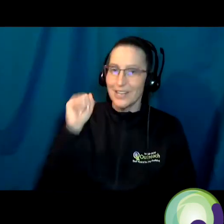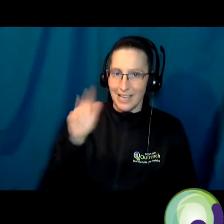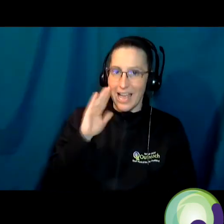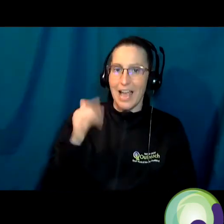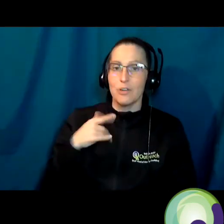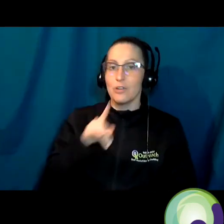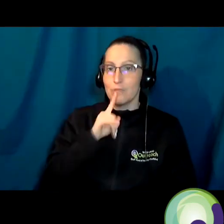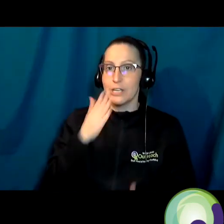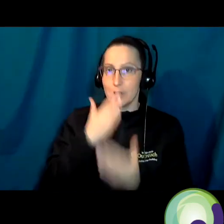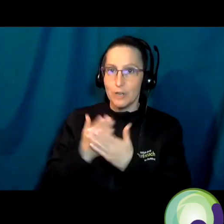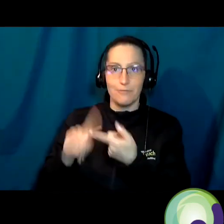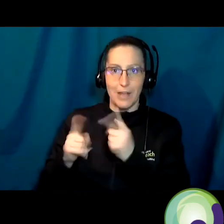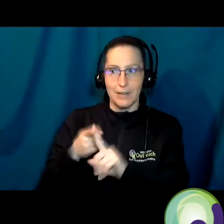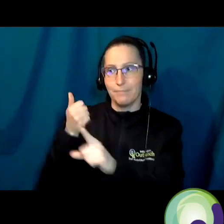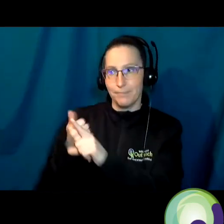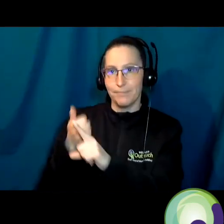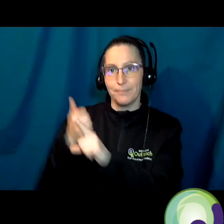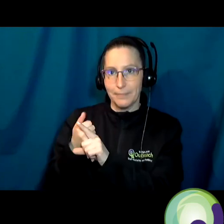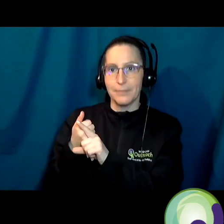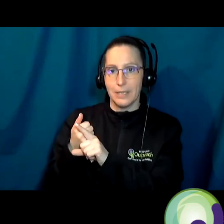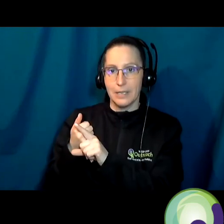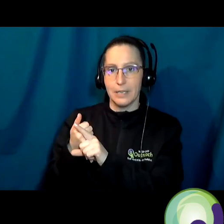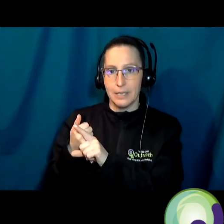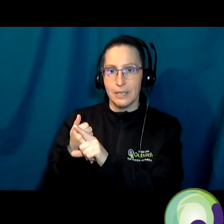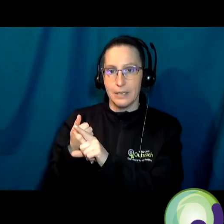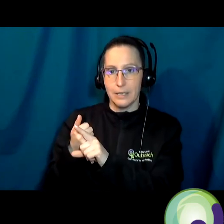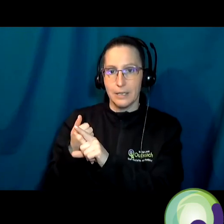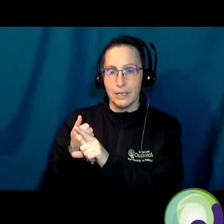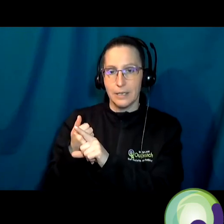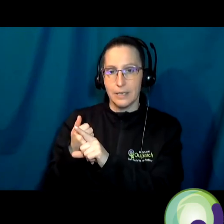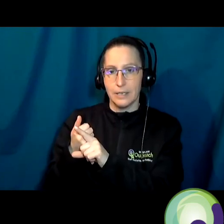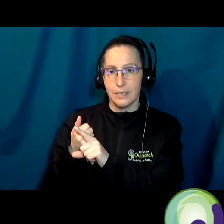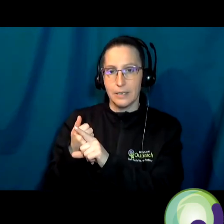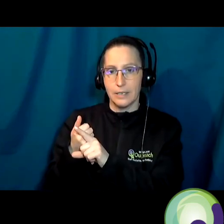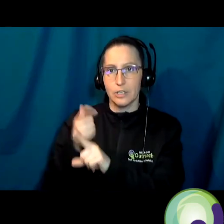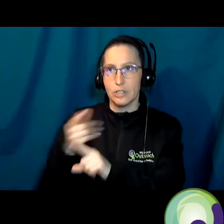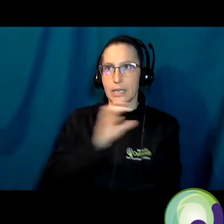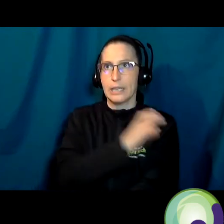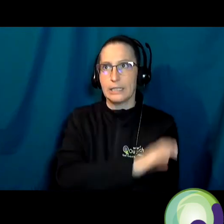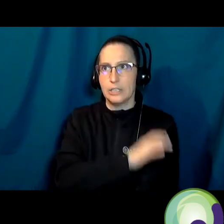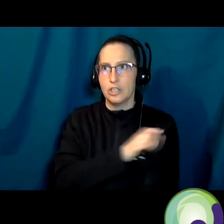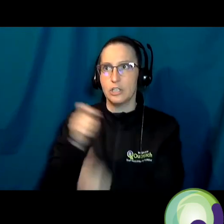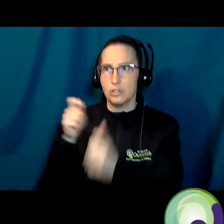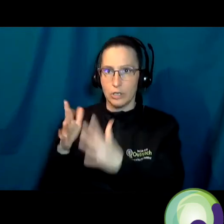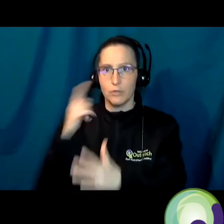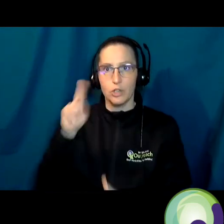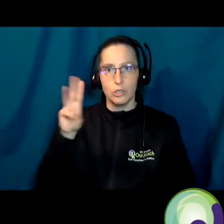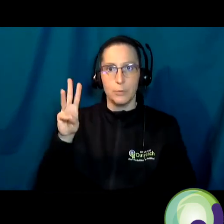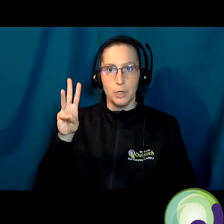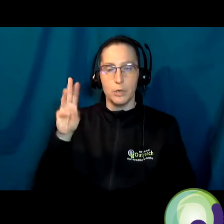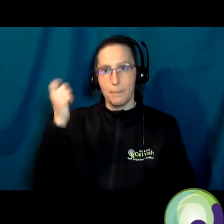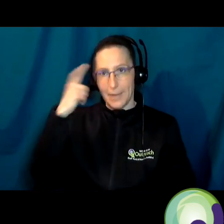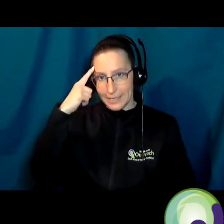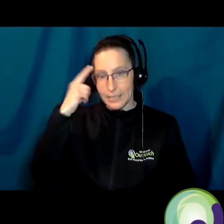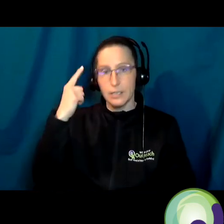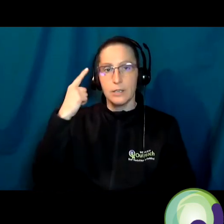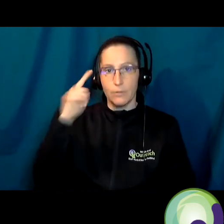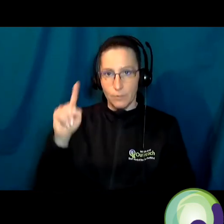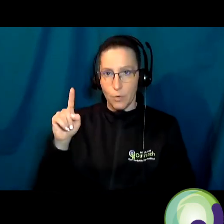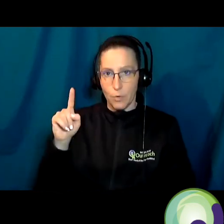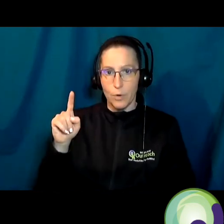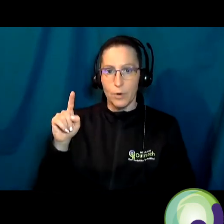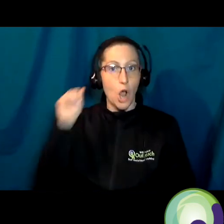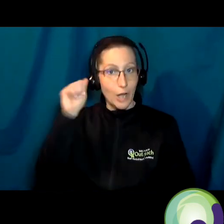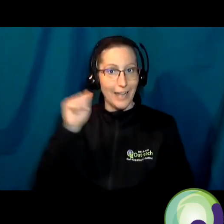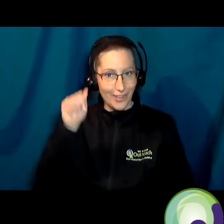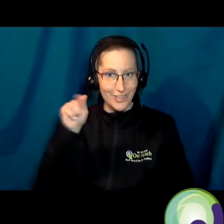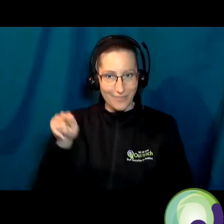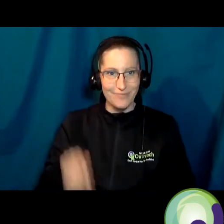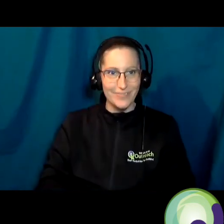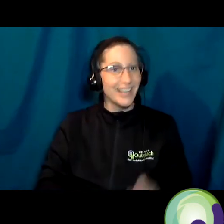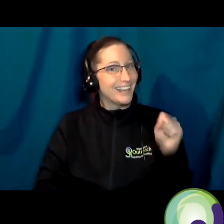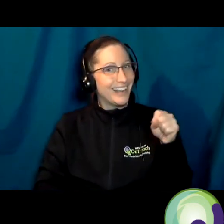good friend who is the clinician director at UW Madison for audiology? Yes, so very good friend.